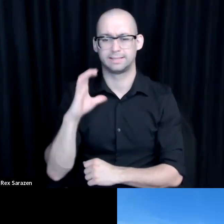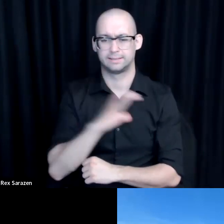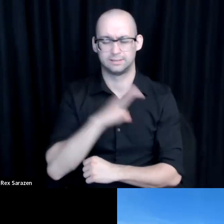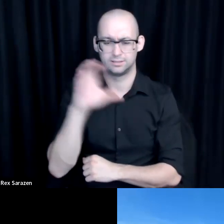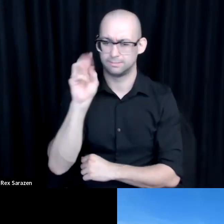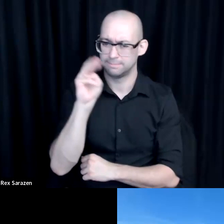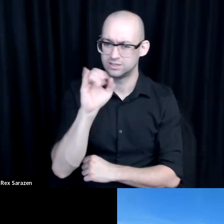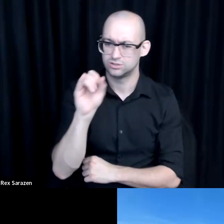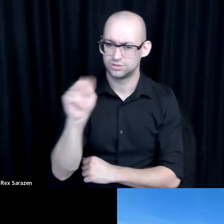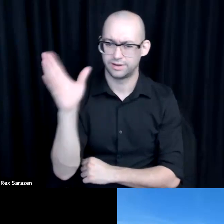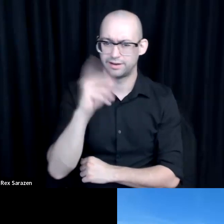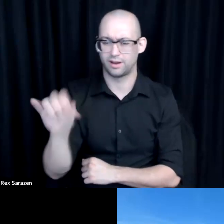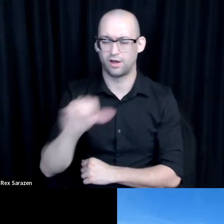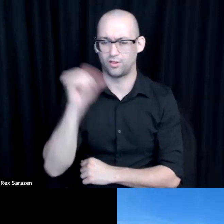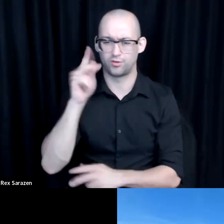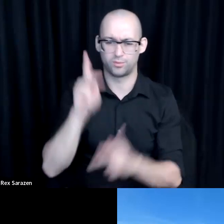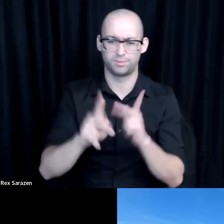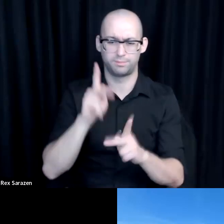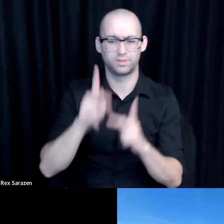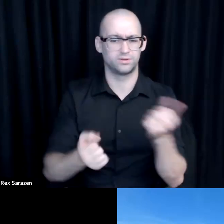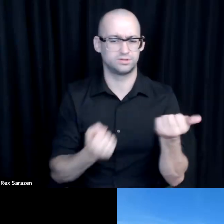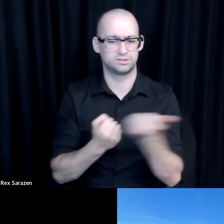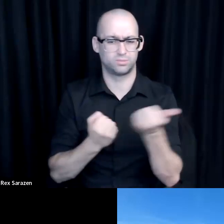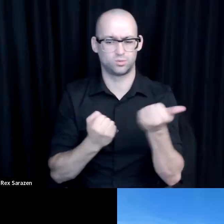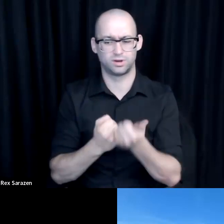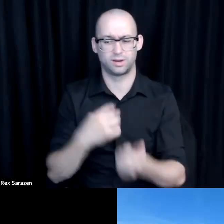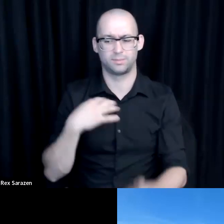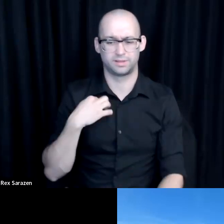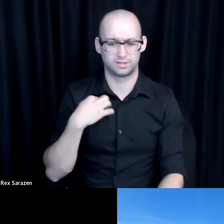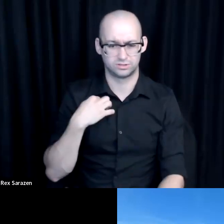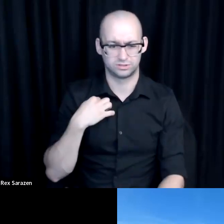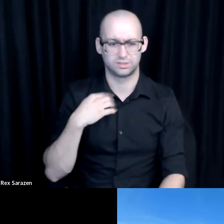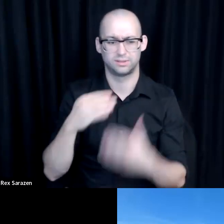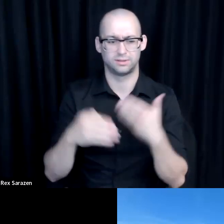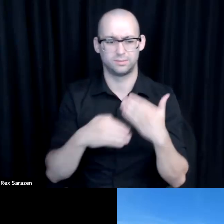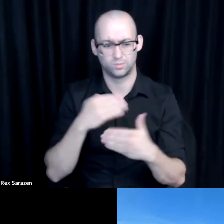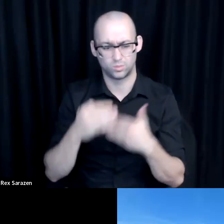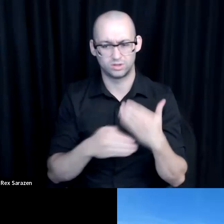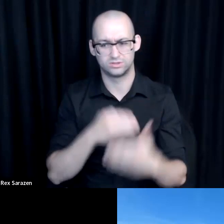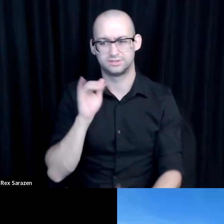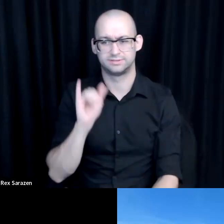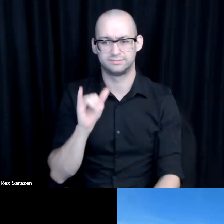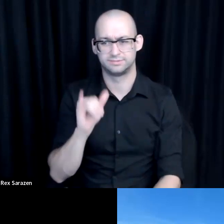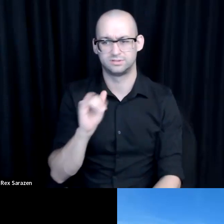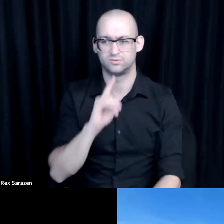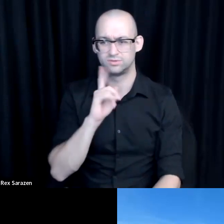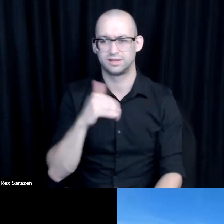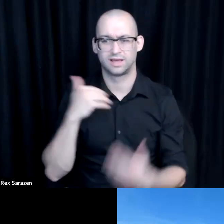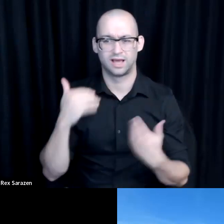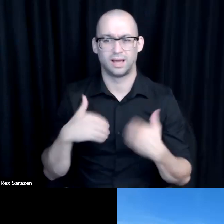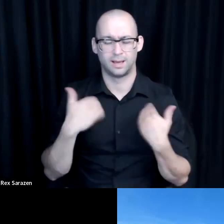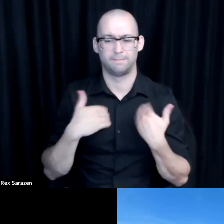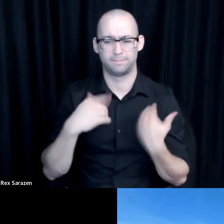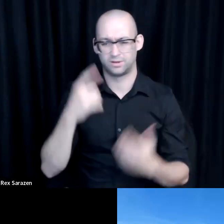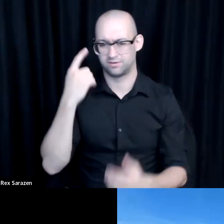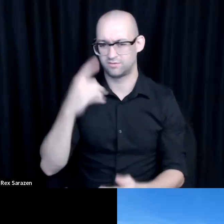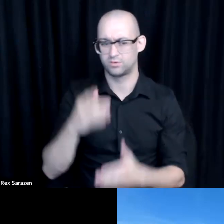help support applications to that process, and we're very happy to share as much information as